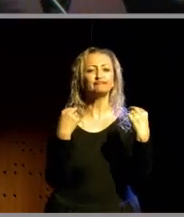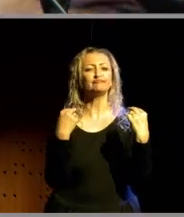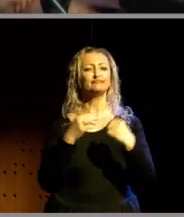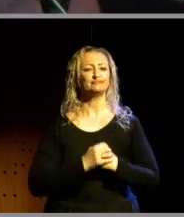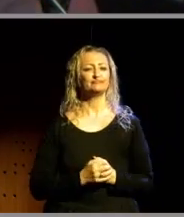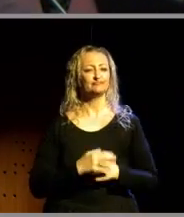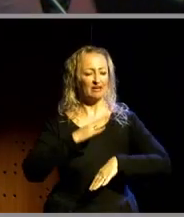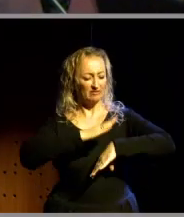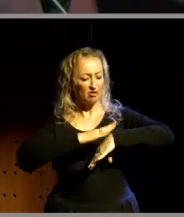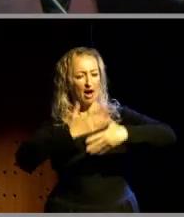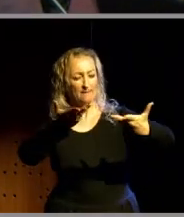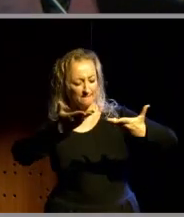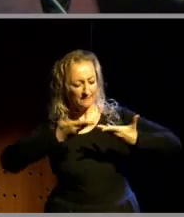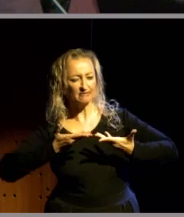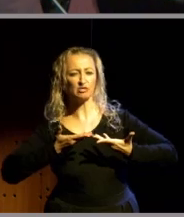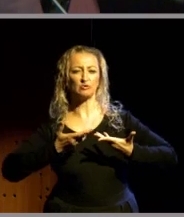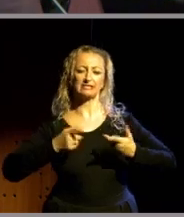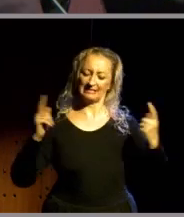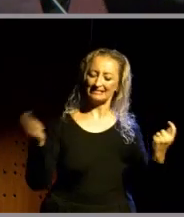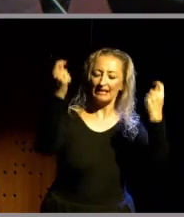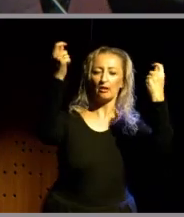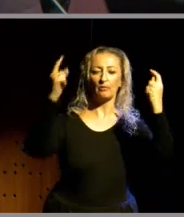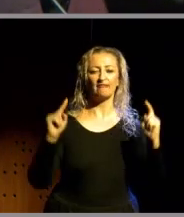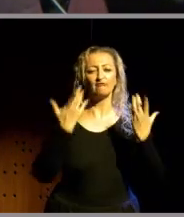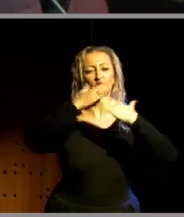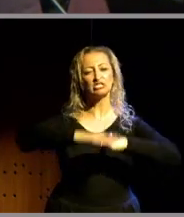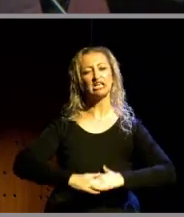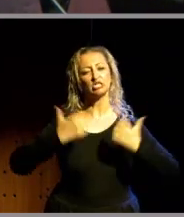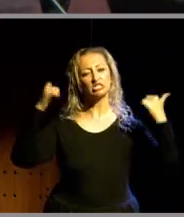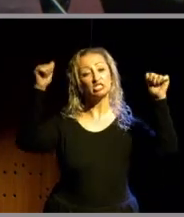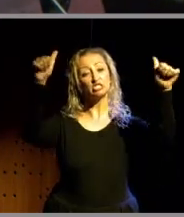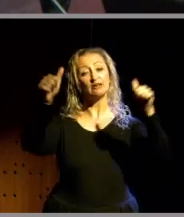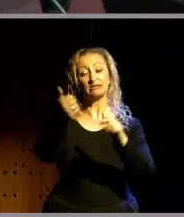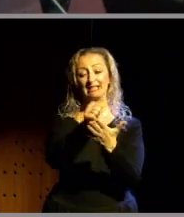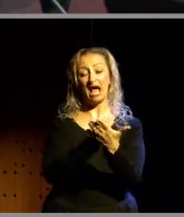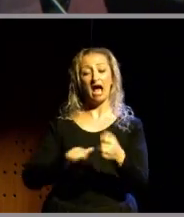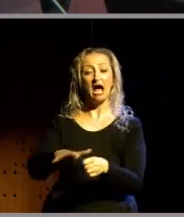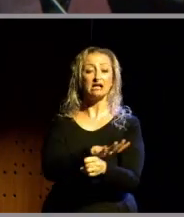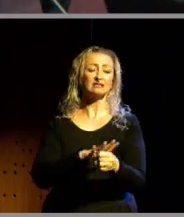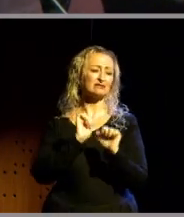out to celebrate First Nations achievements and especially in the arts is so fantastic. Your support and presence is just amazing